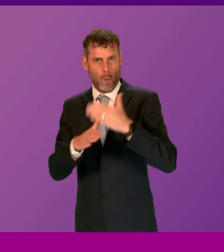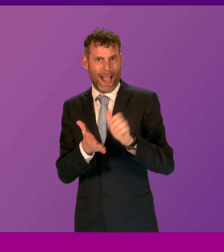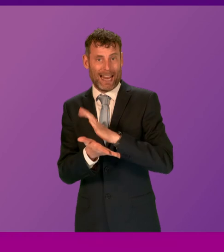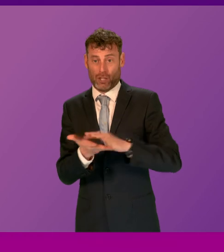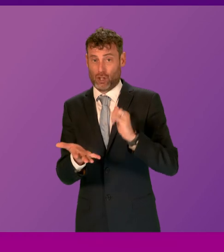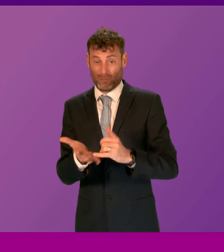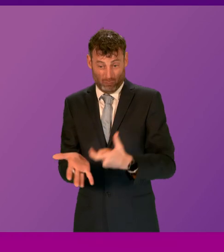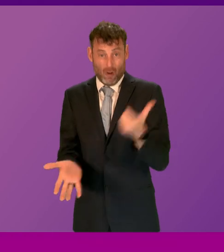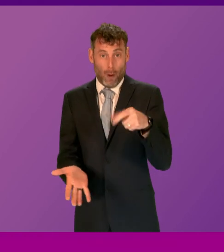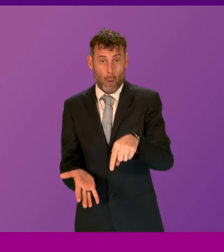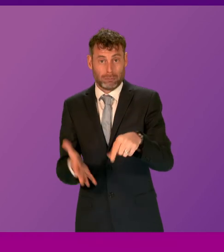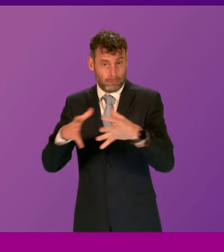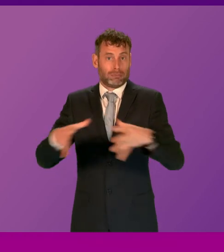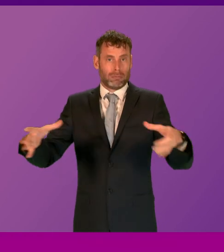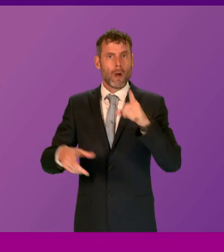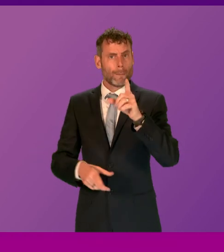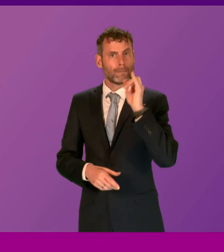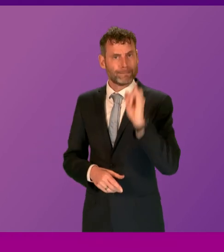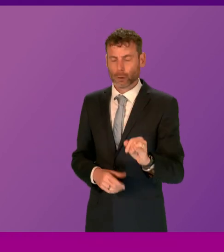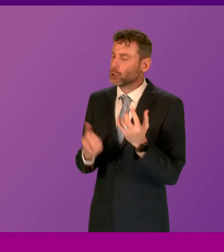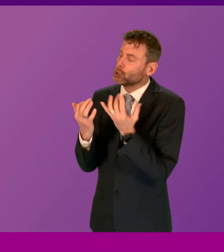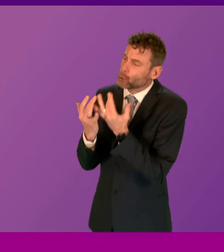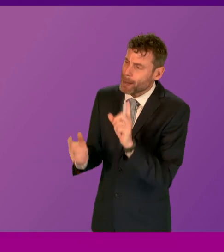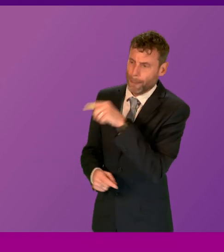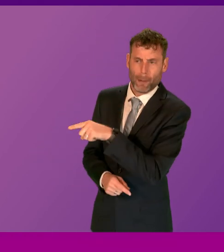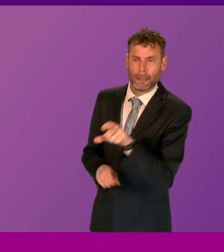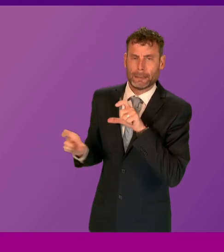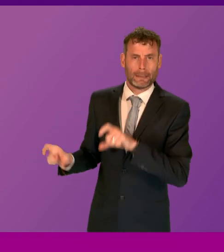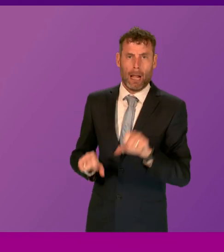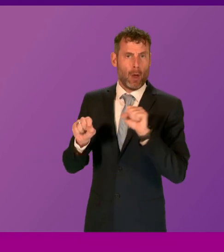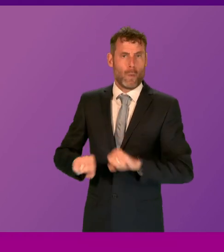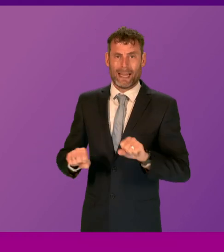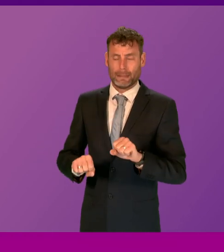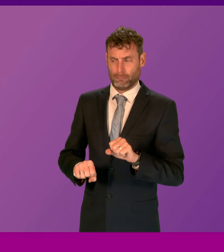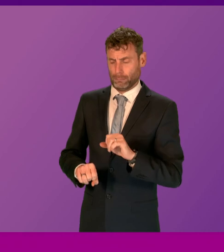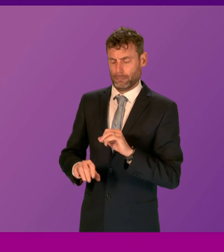Are the long waits that too many patients have to endure acceptable? Not at all.